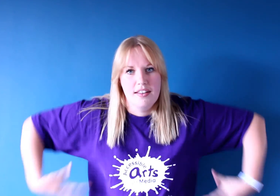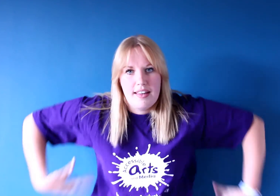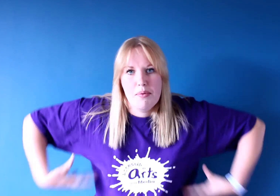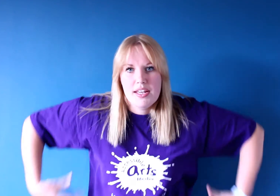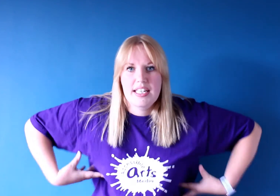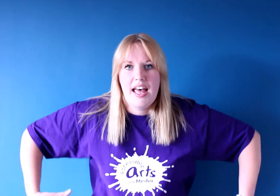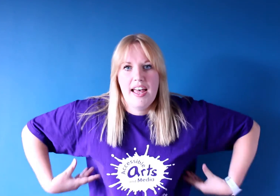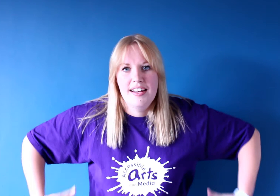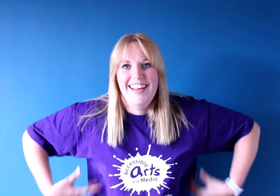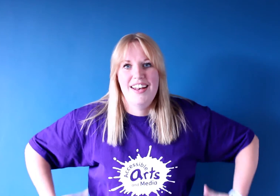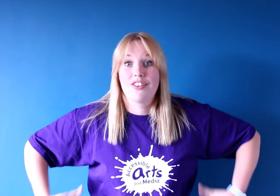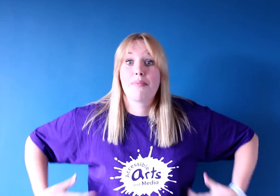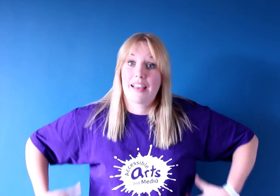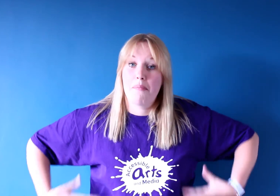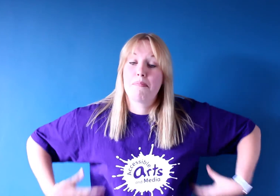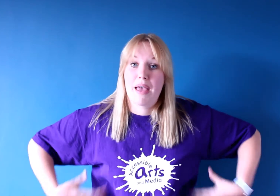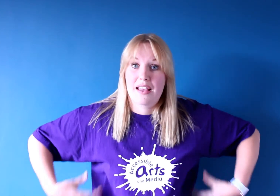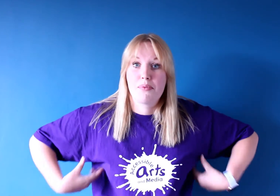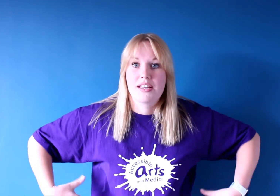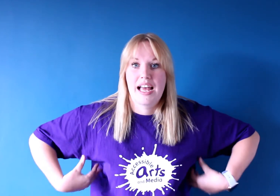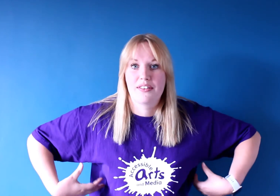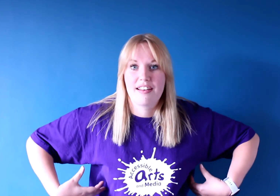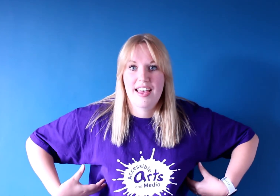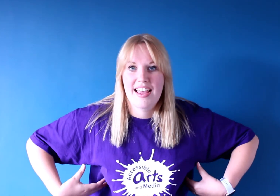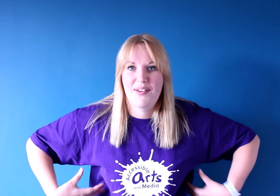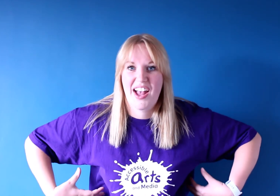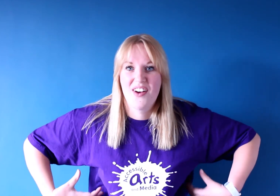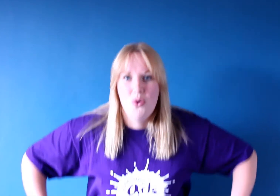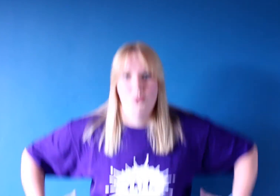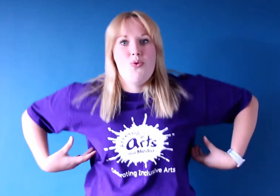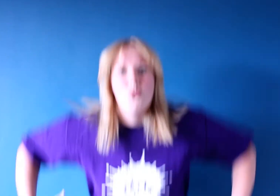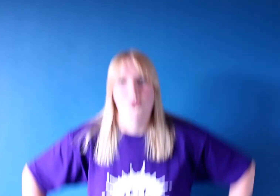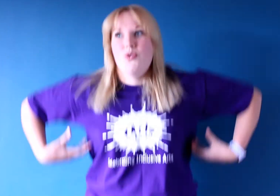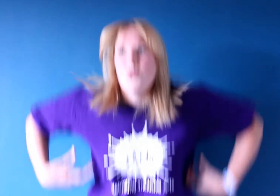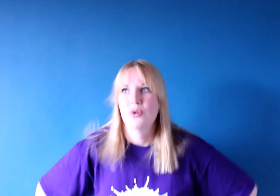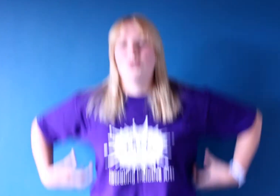So this is our monkey sign and you’ve got to make a big monkey sound. Ready here we go…